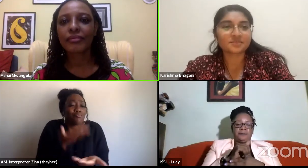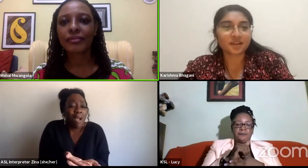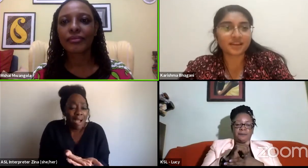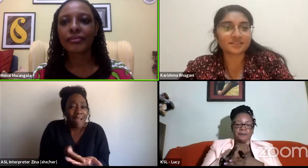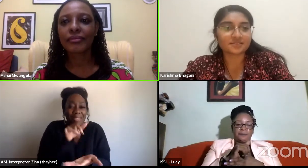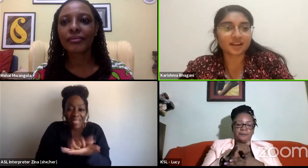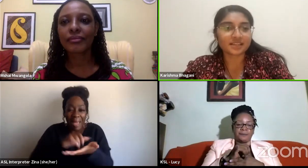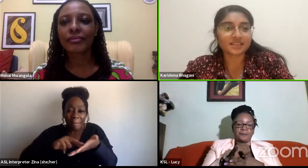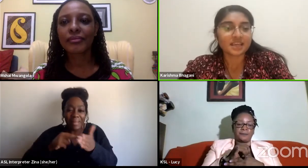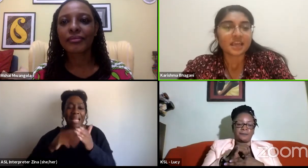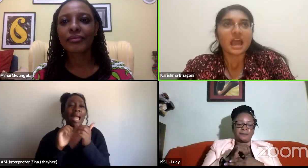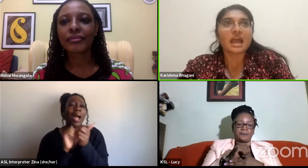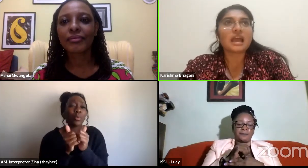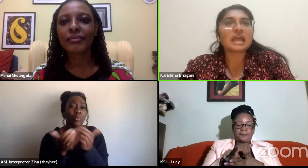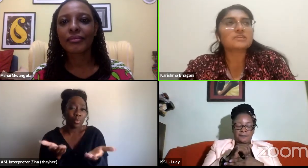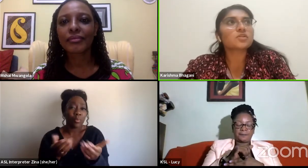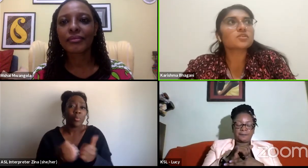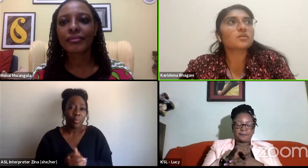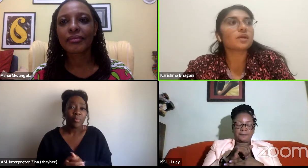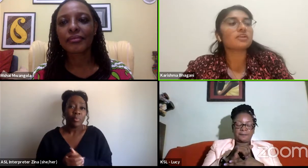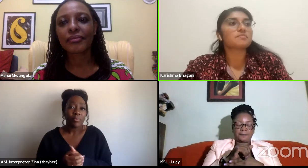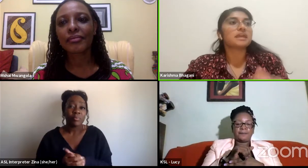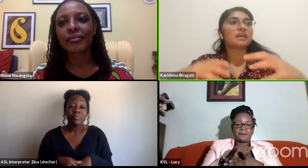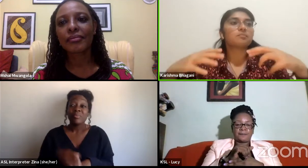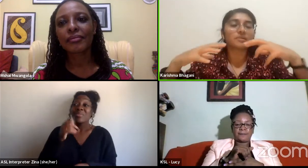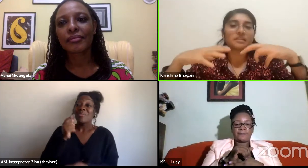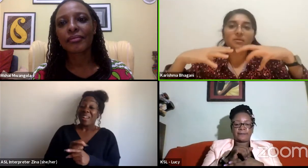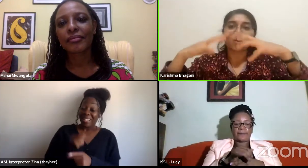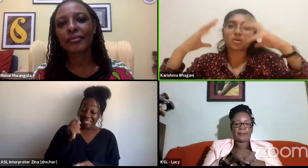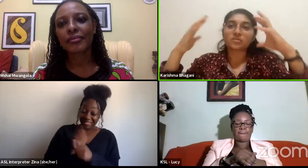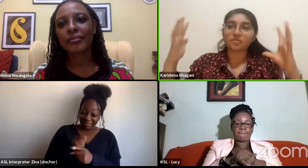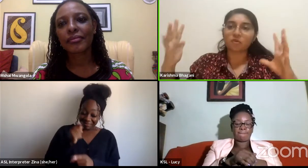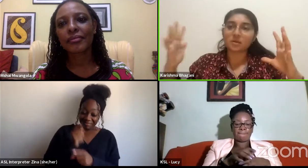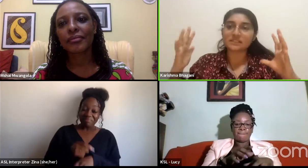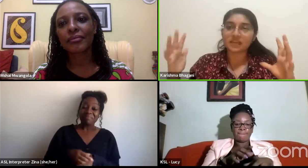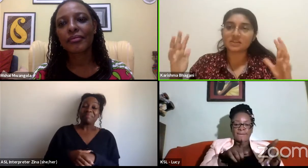Right. Right. It's also a way of making the world of performance study